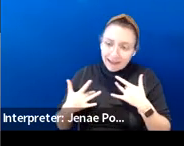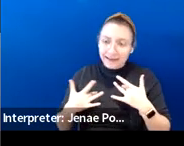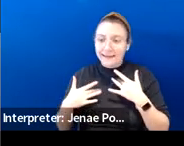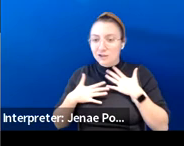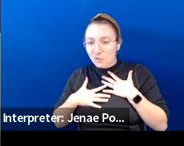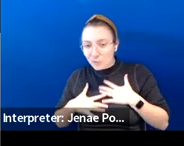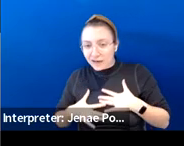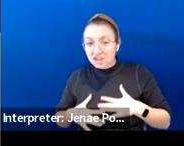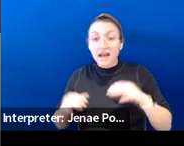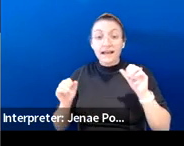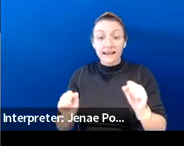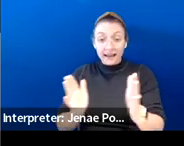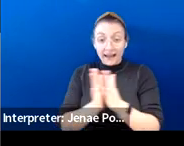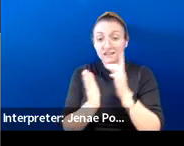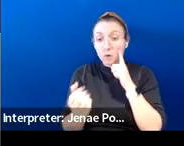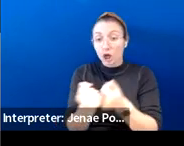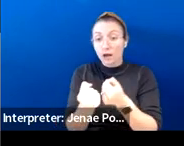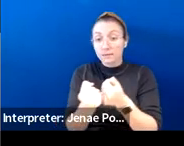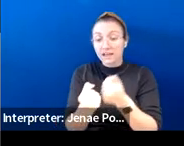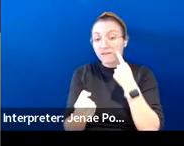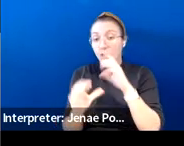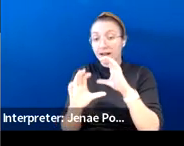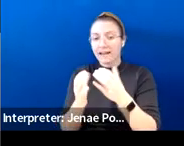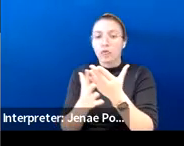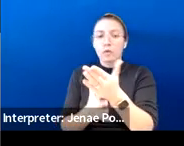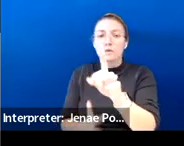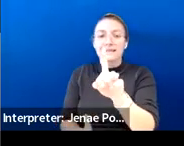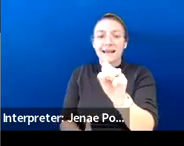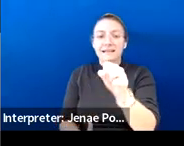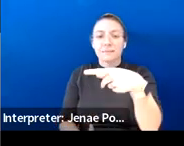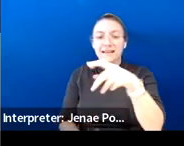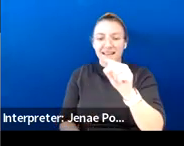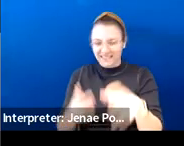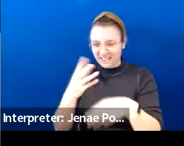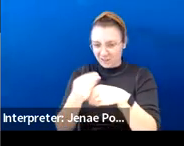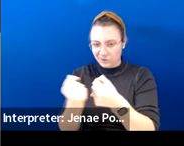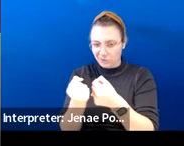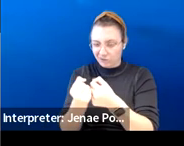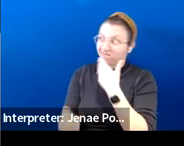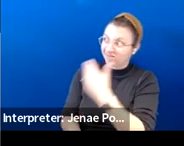seek accommodations for their classes through DSPs for additional support. Thank you for that. So thank you.